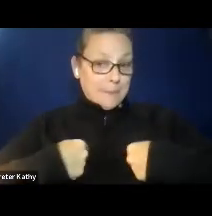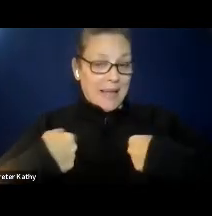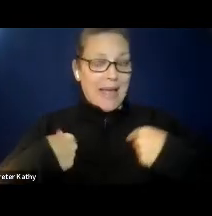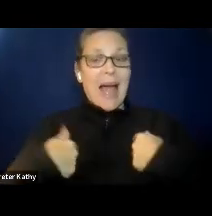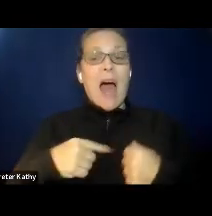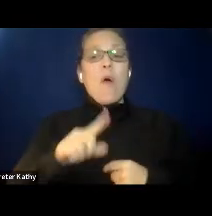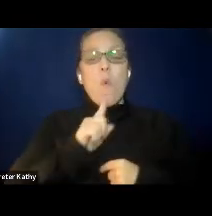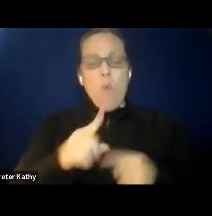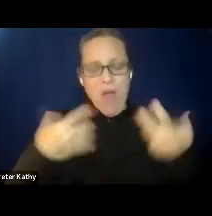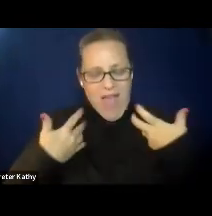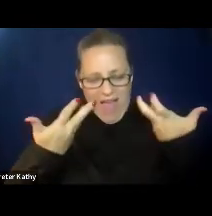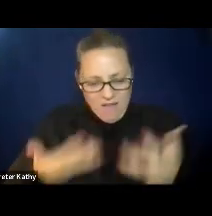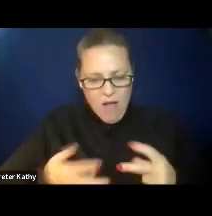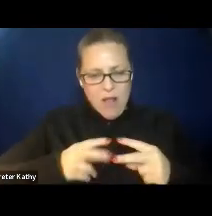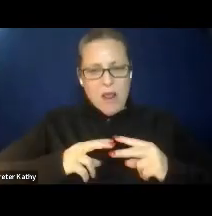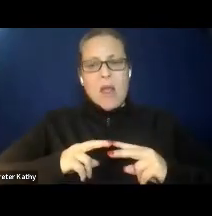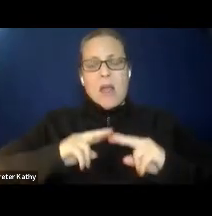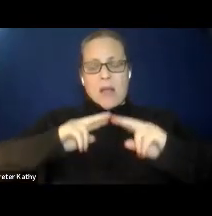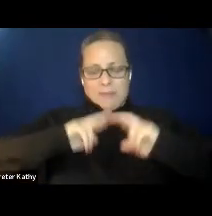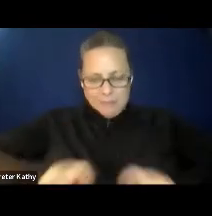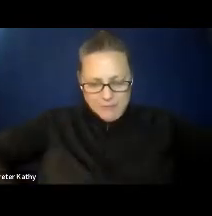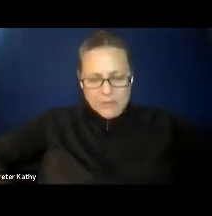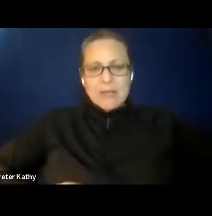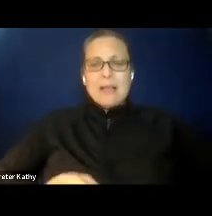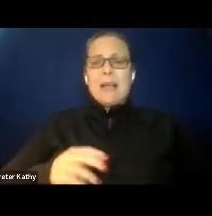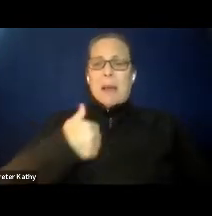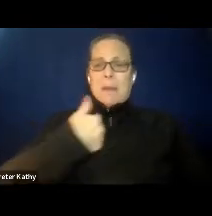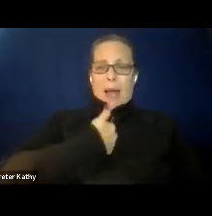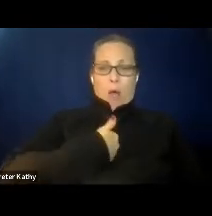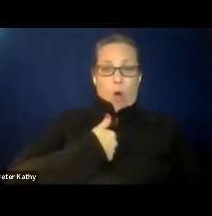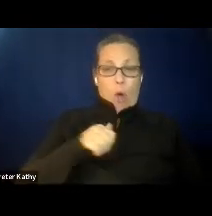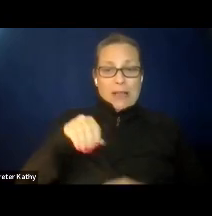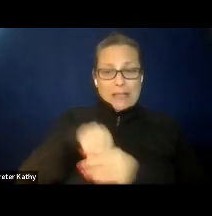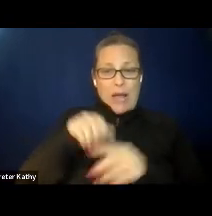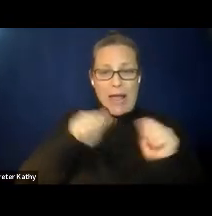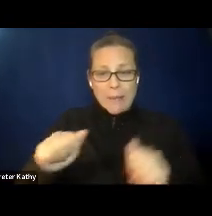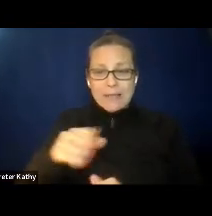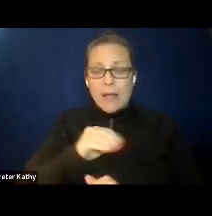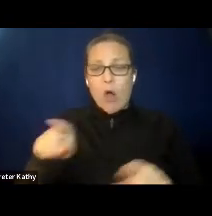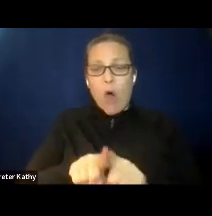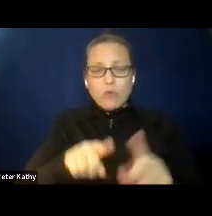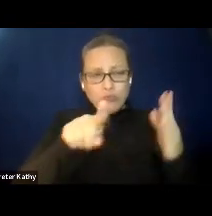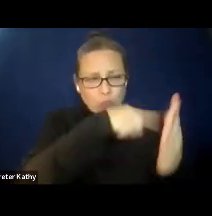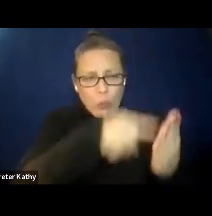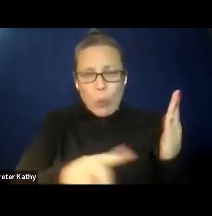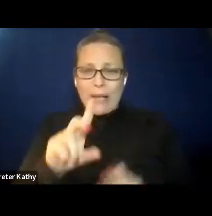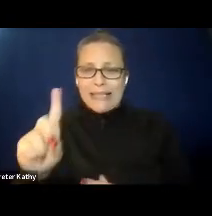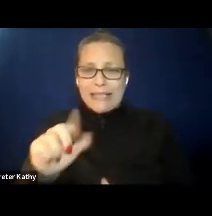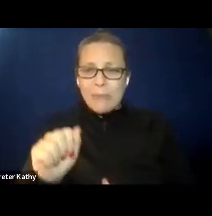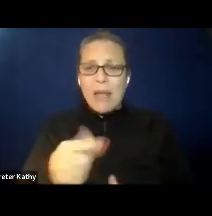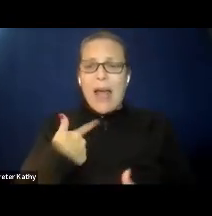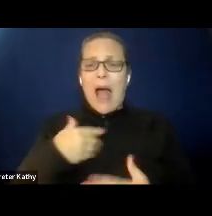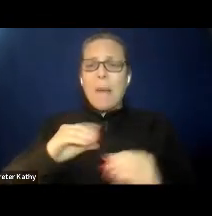person. But for me, as somebody especially who has really critiqued disability and my own internalized